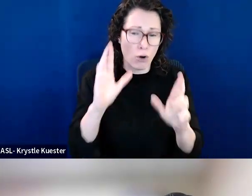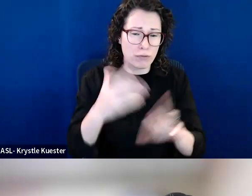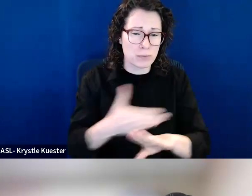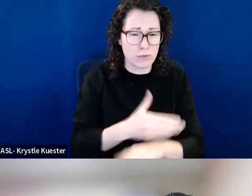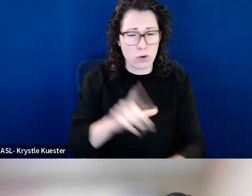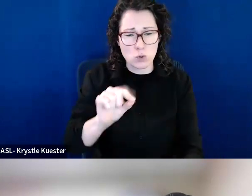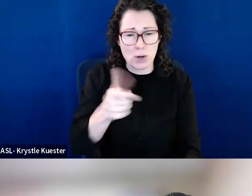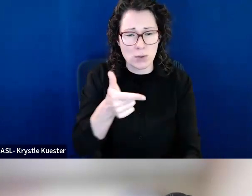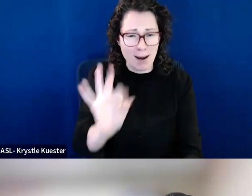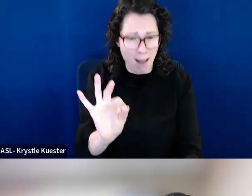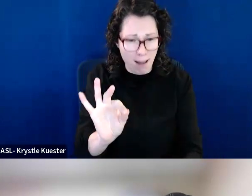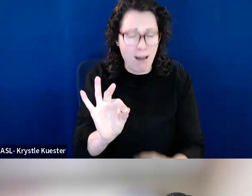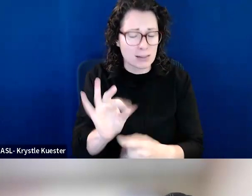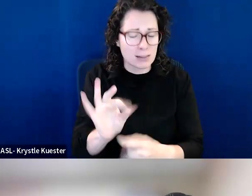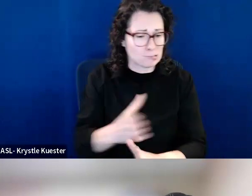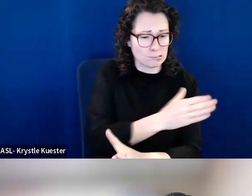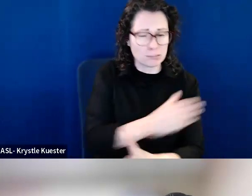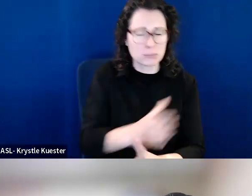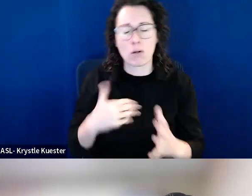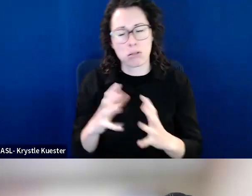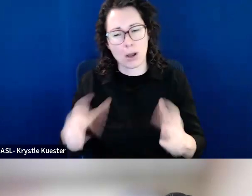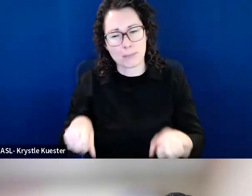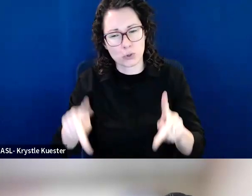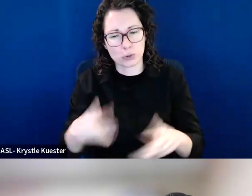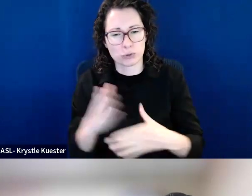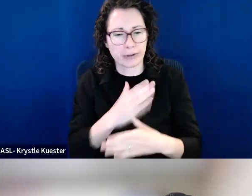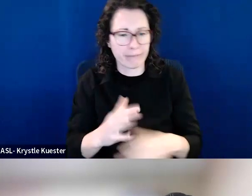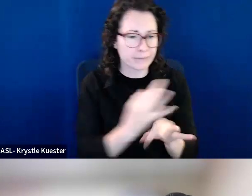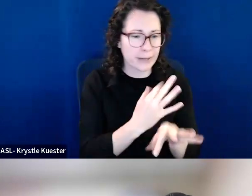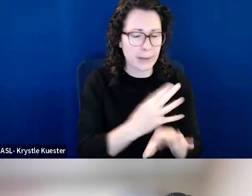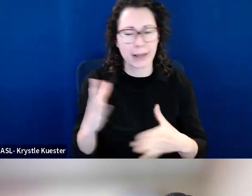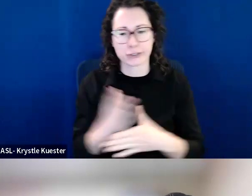So there'll be lots of opportunity to give feedback and share ideas. Um and we'll make